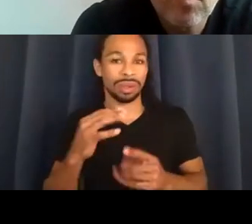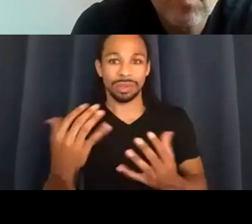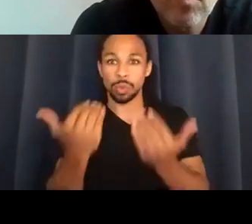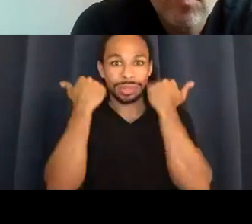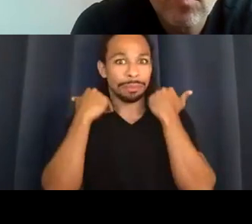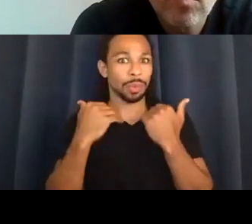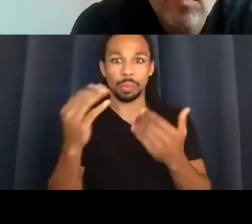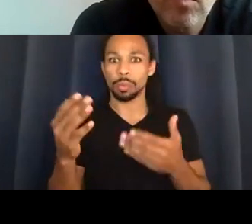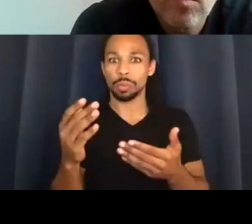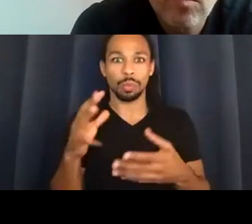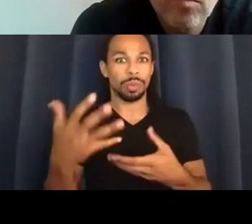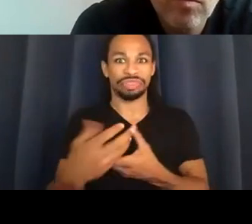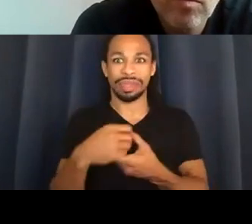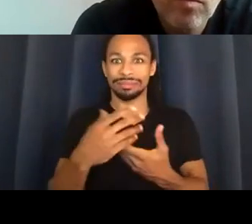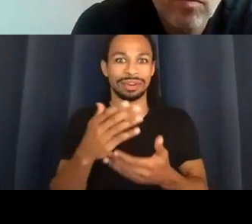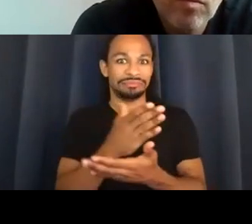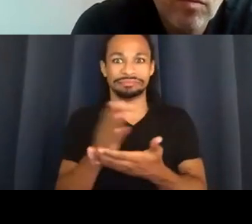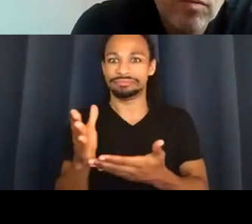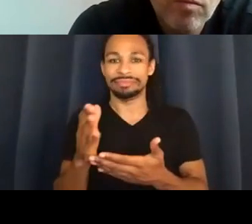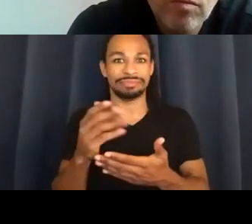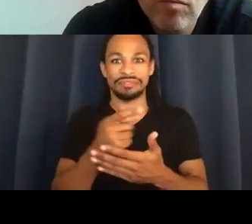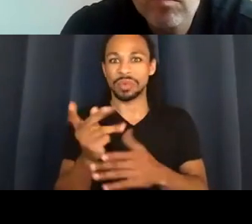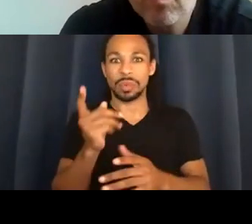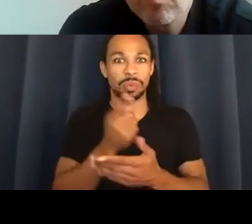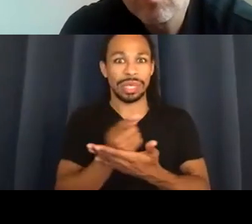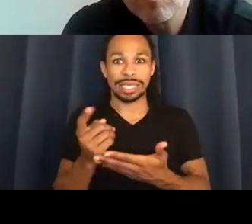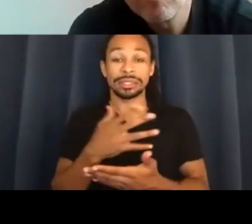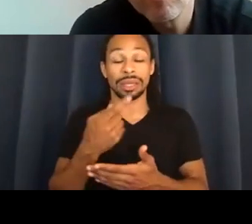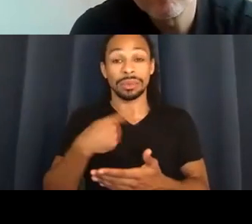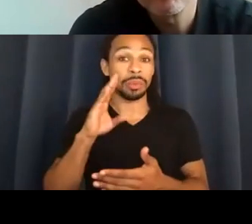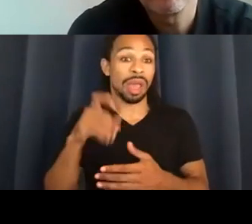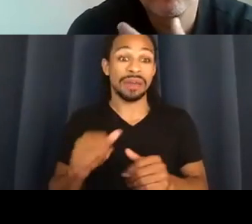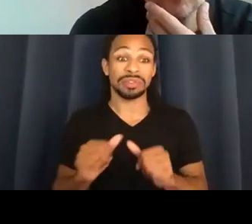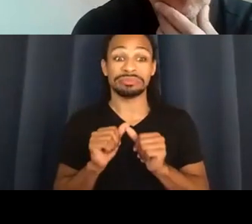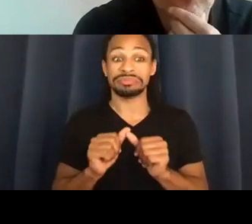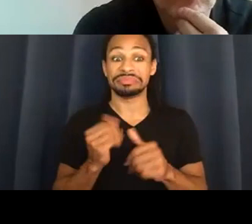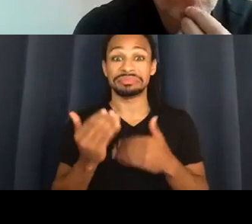and we will limp along until 18:11:10 we have engagements again, our artists